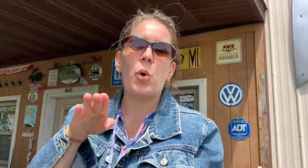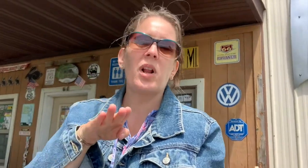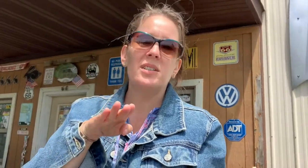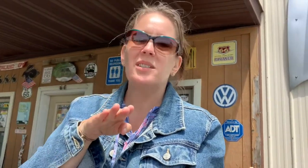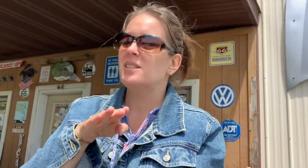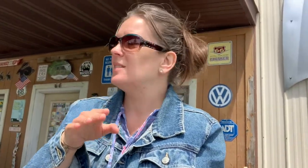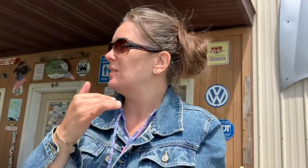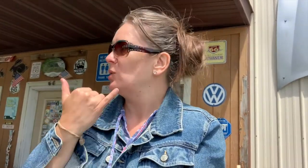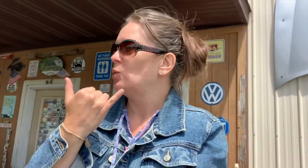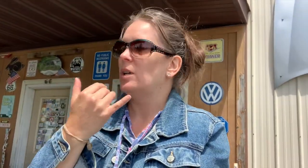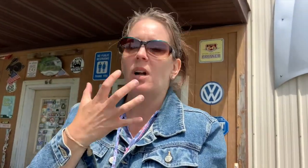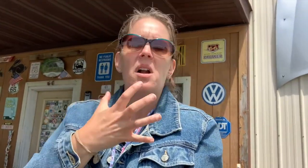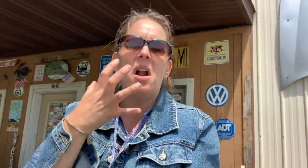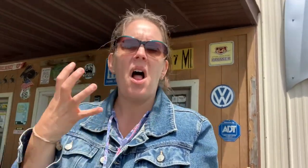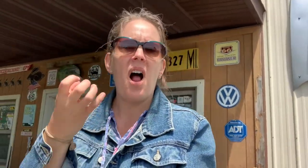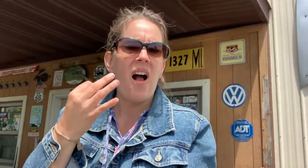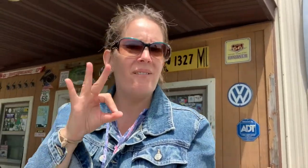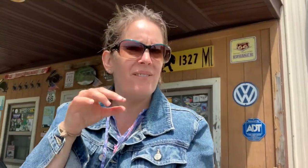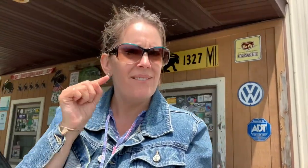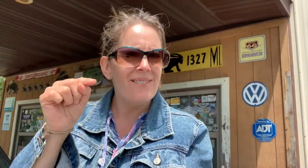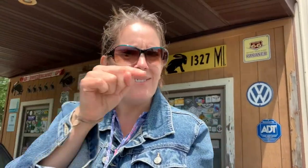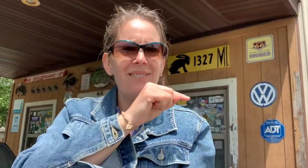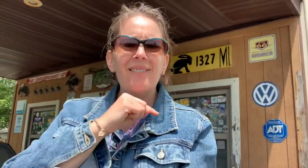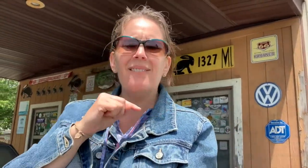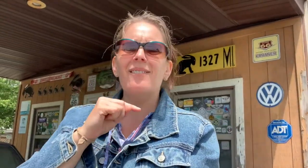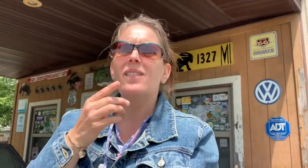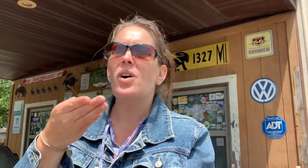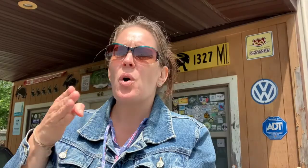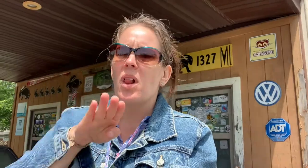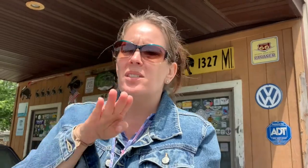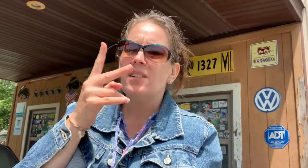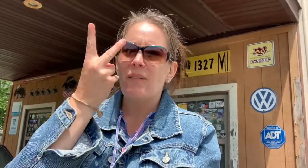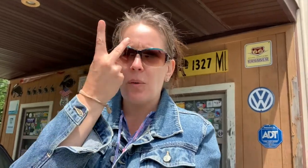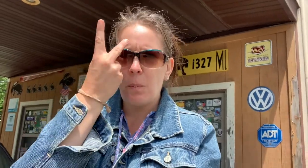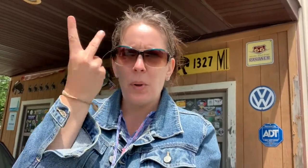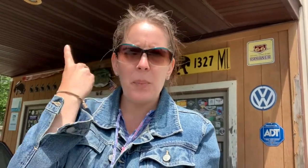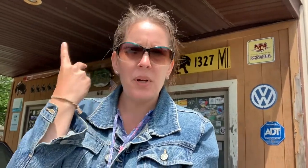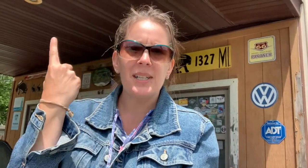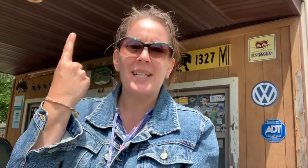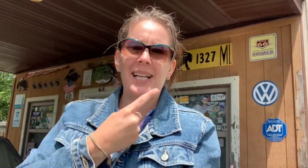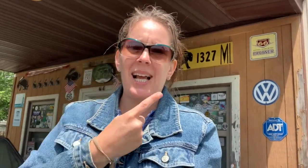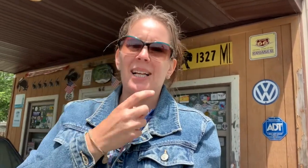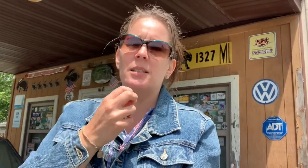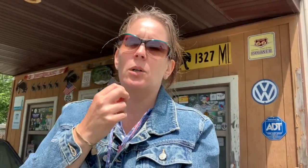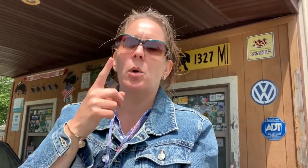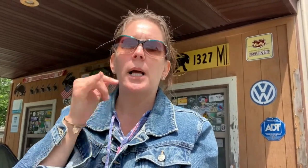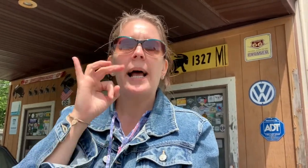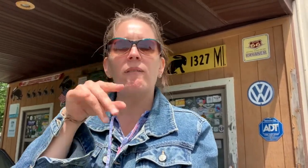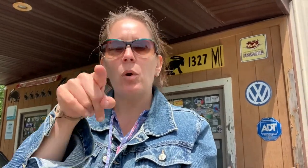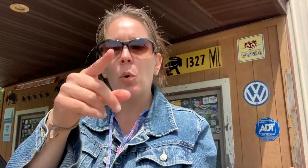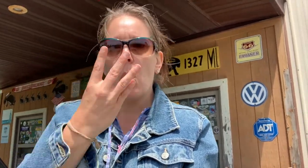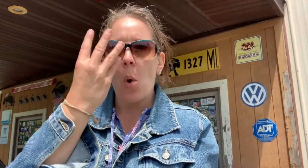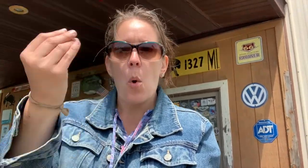because of closed. I can see every locations are closed on memories day weekend.